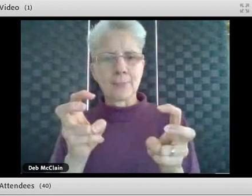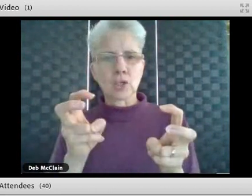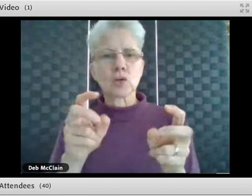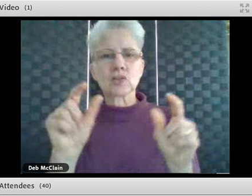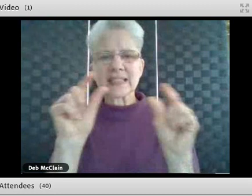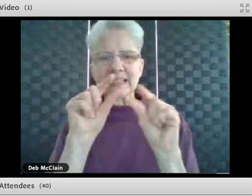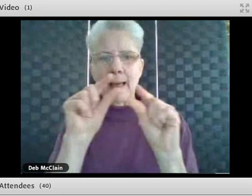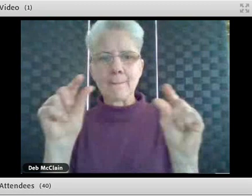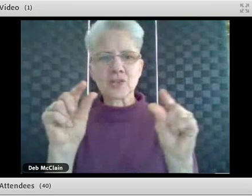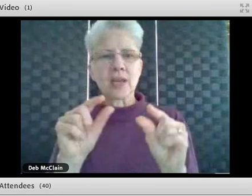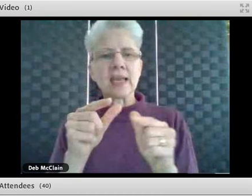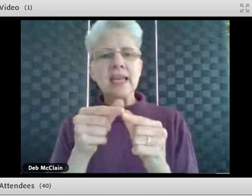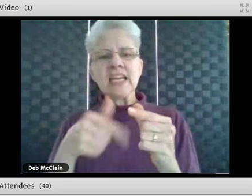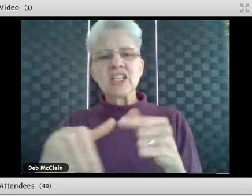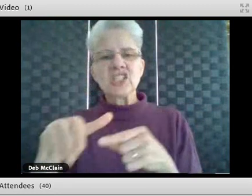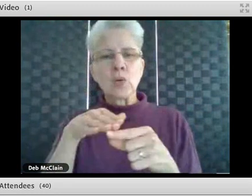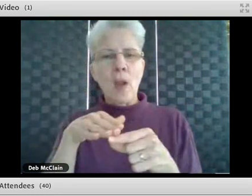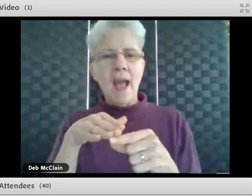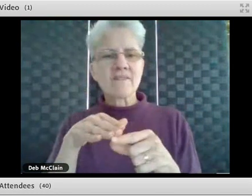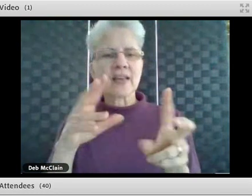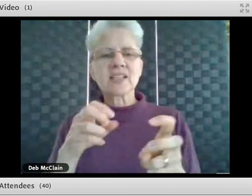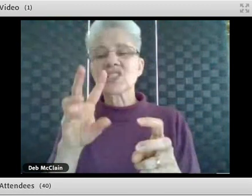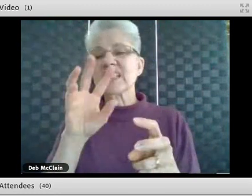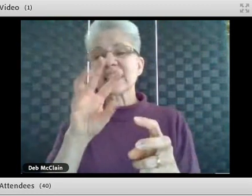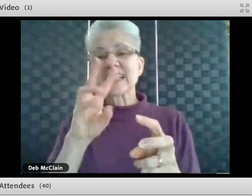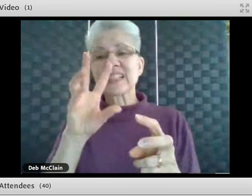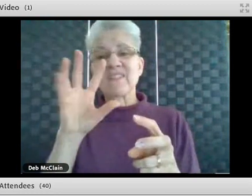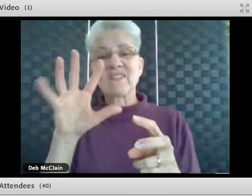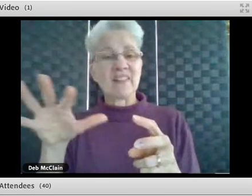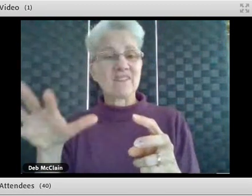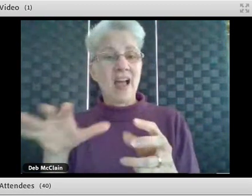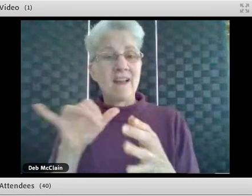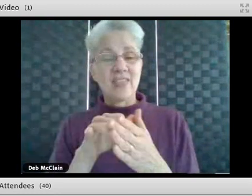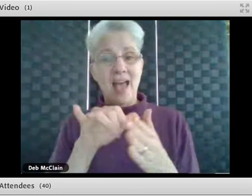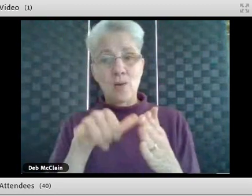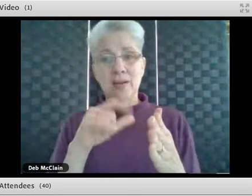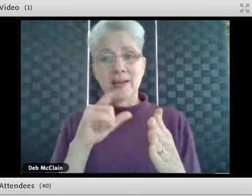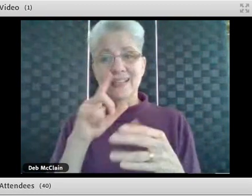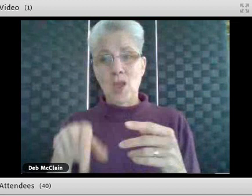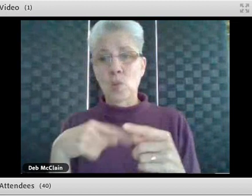Geographic subjects, 651. It's really just the 655 that is the only one --